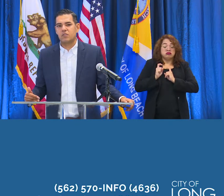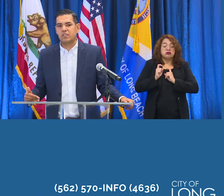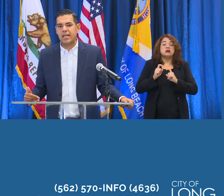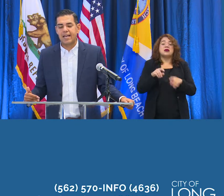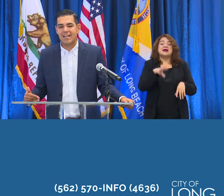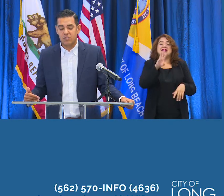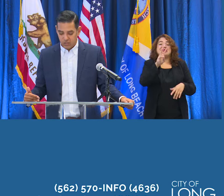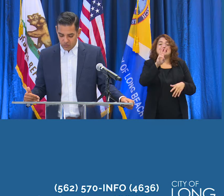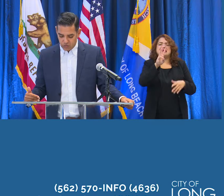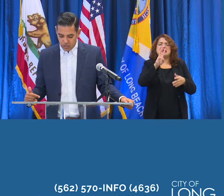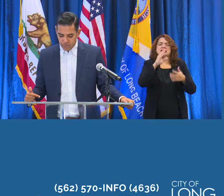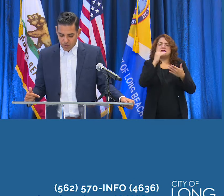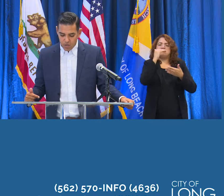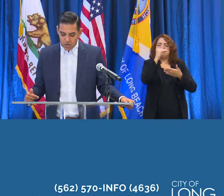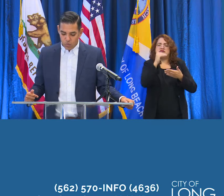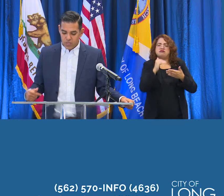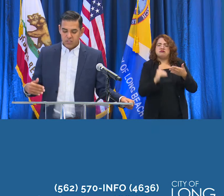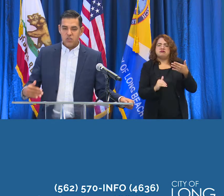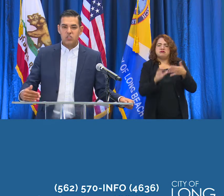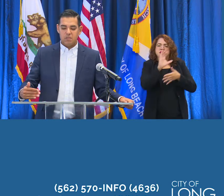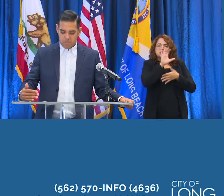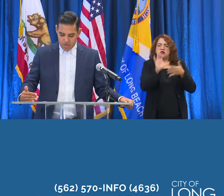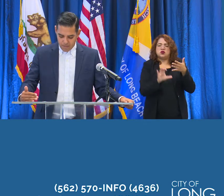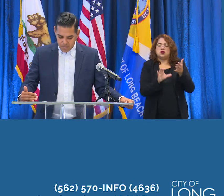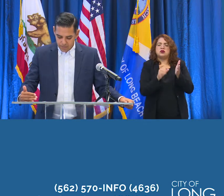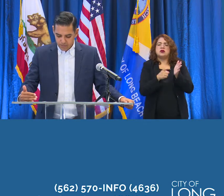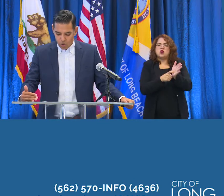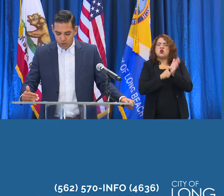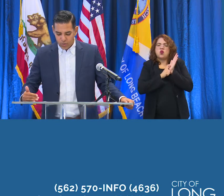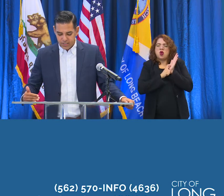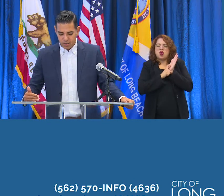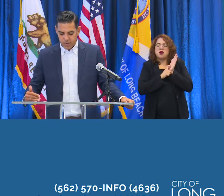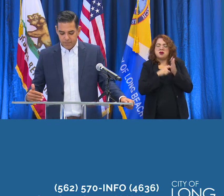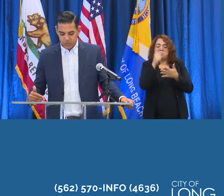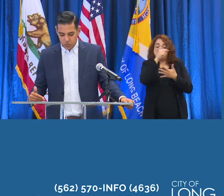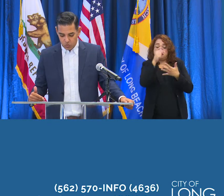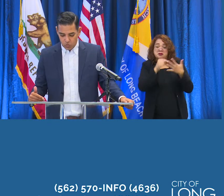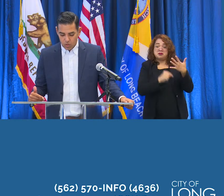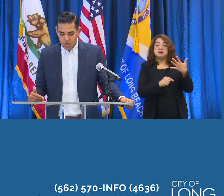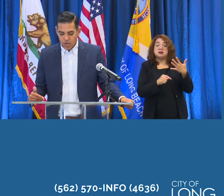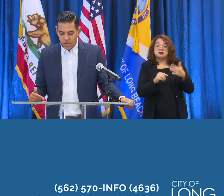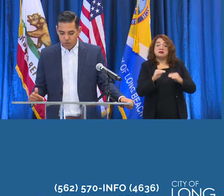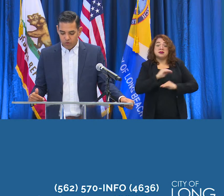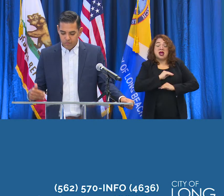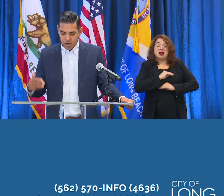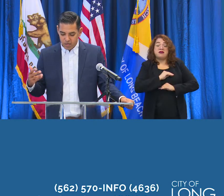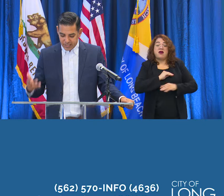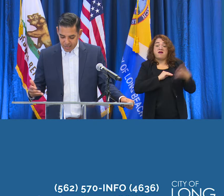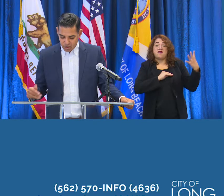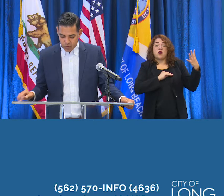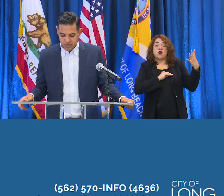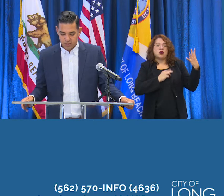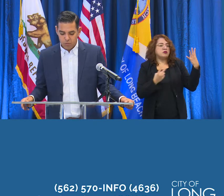State has listed, we essentially meet all the criteria but two. We've met our indicators for ICU